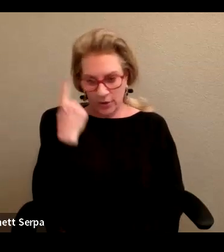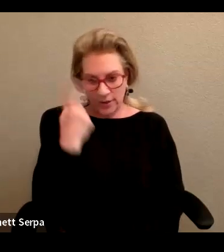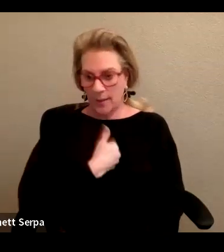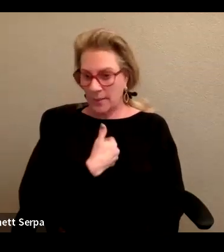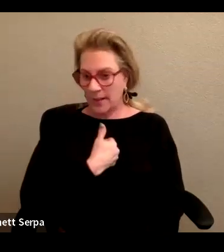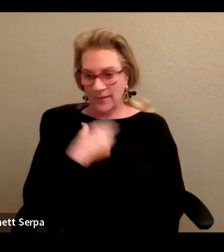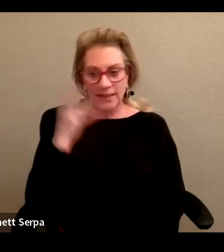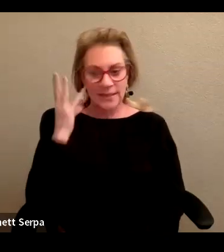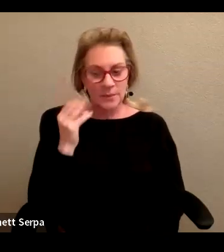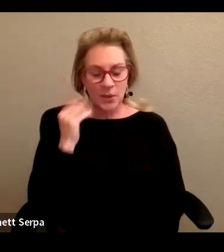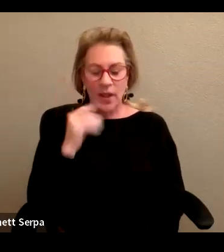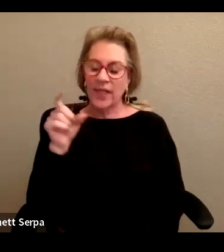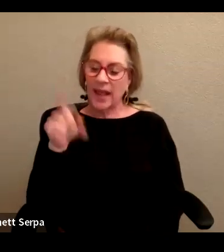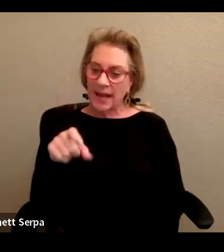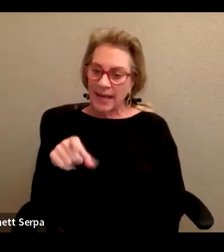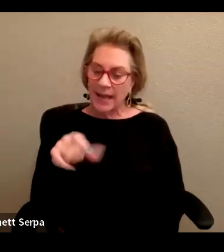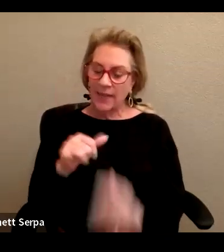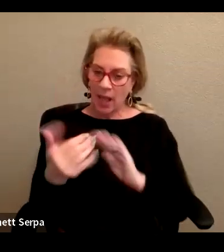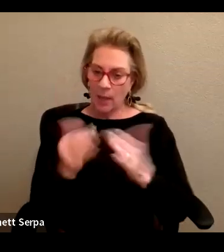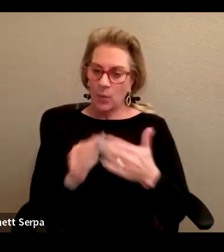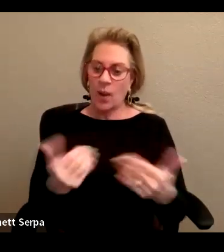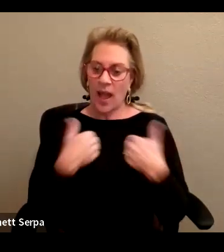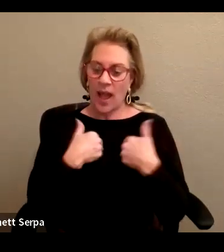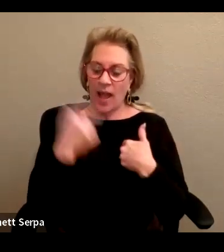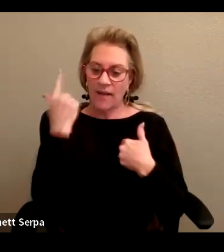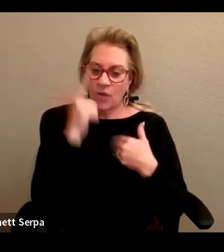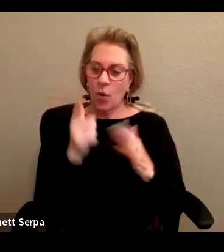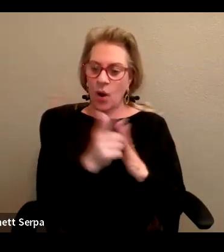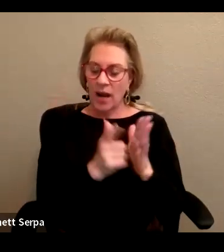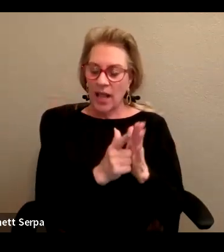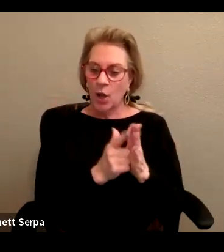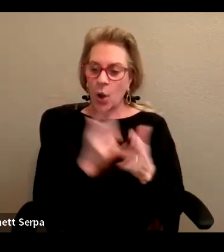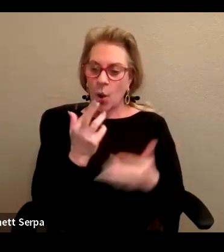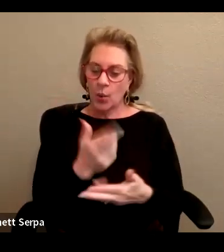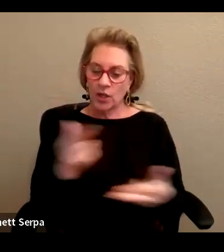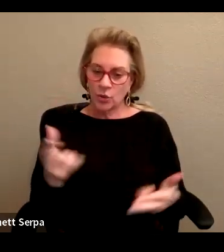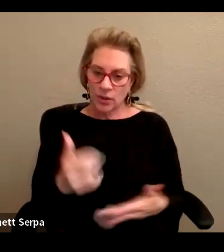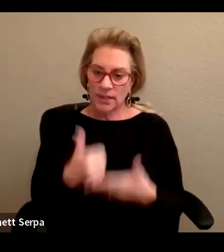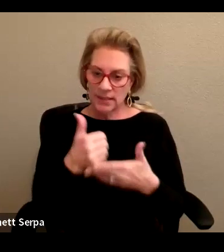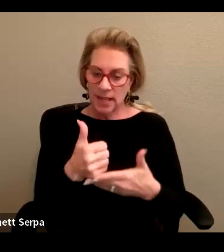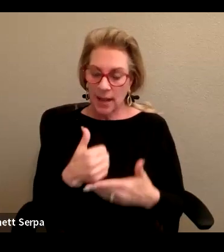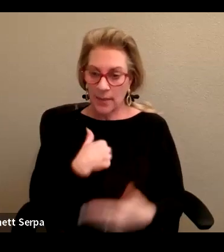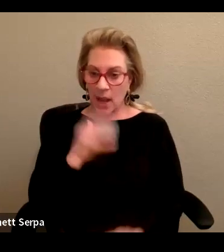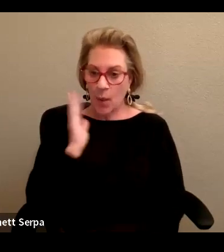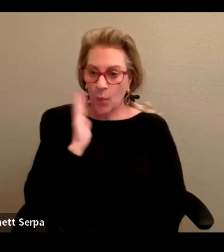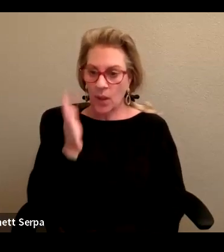um the need that communities have for Legal resources and assistance I will you know the the